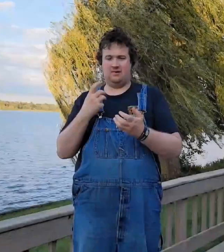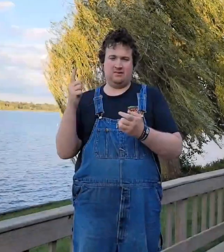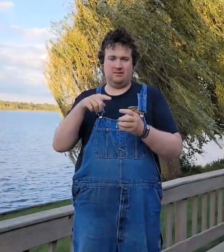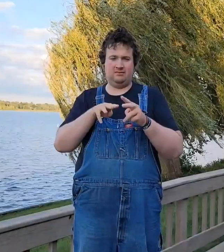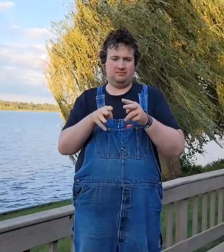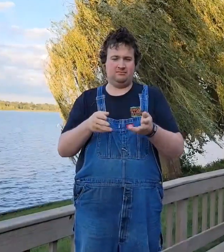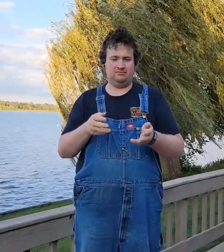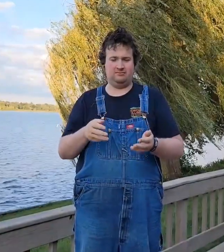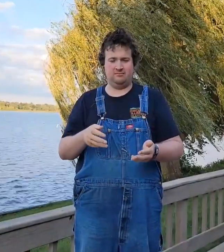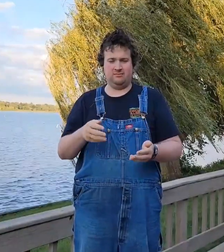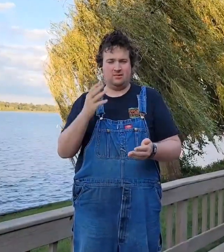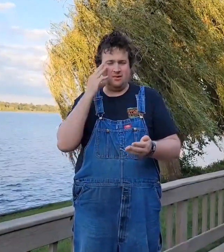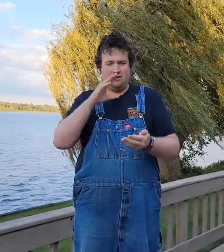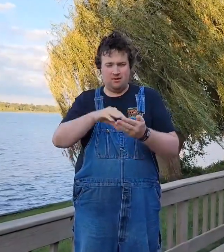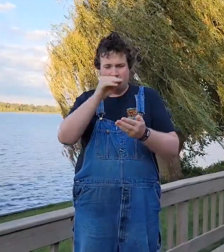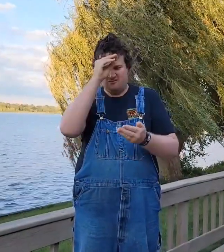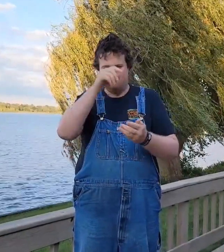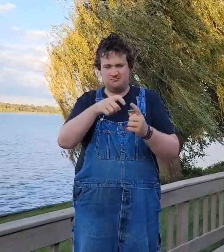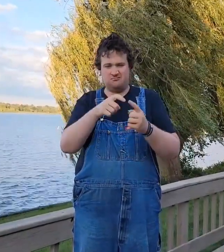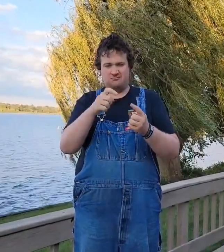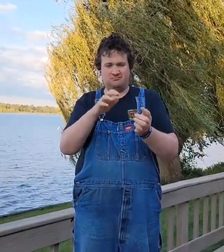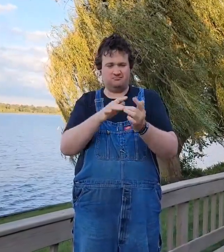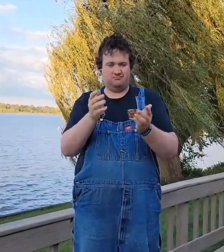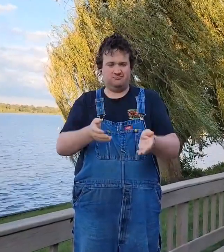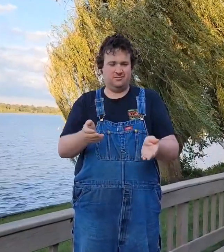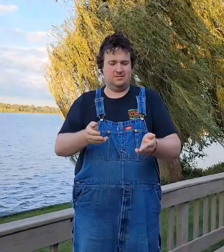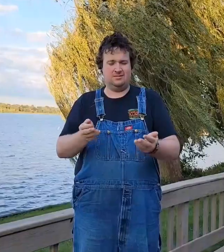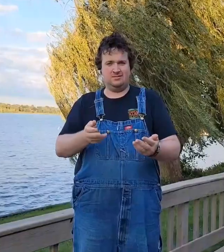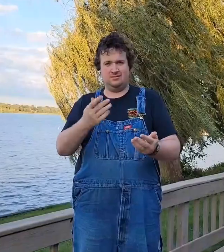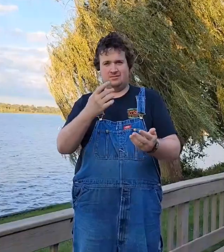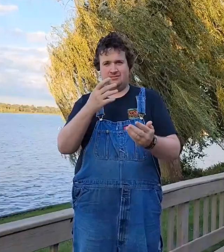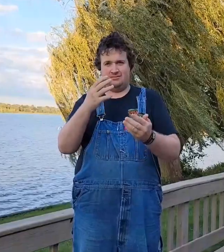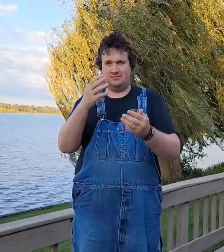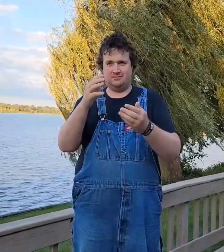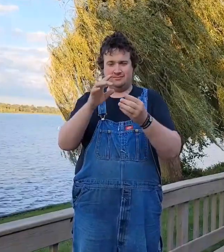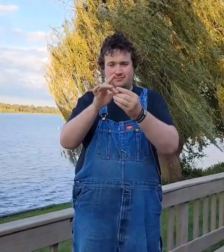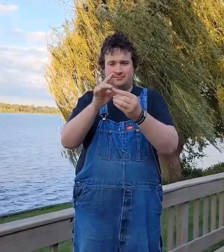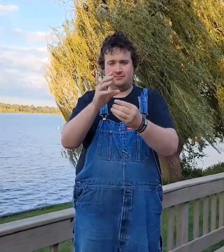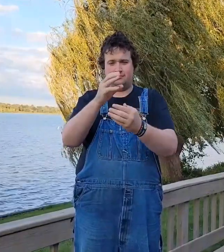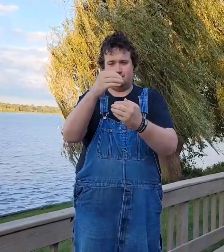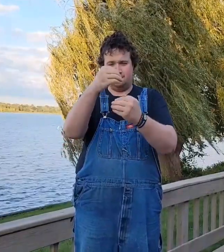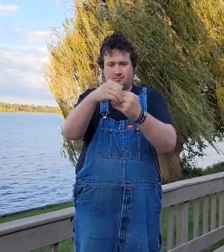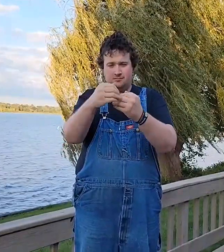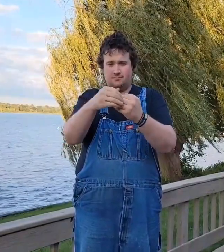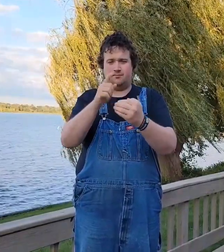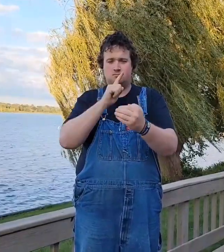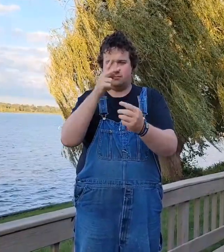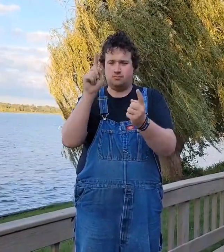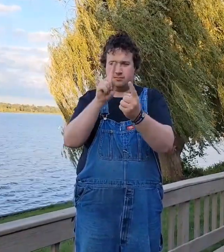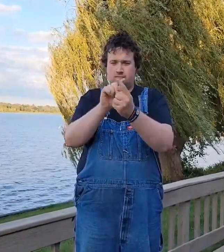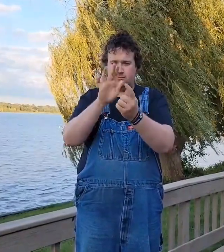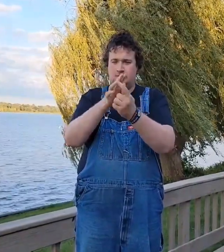Michael: I learned more from Jesus here, like how in the bread I really